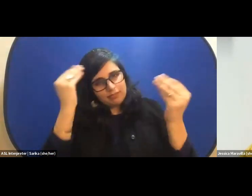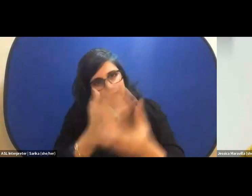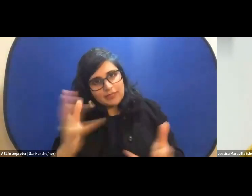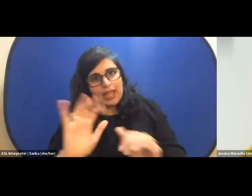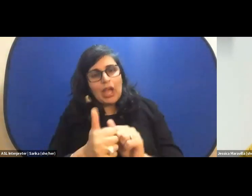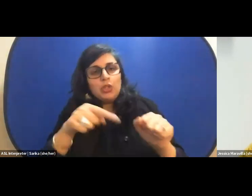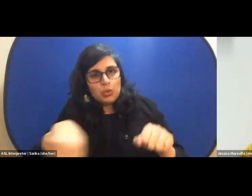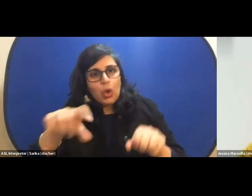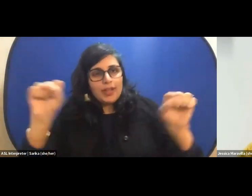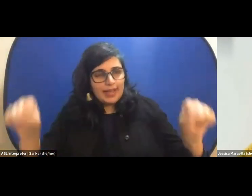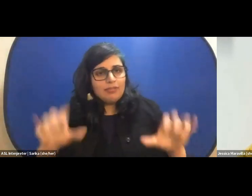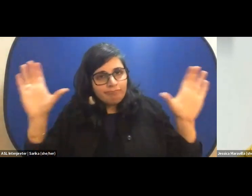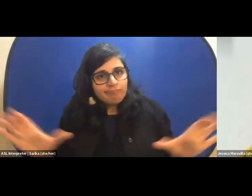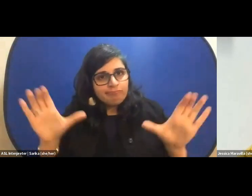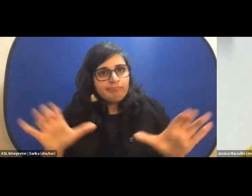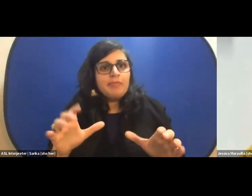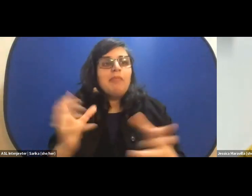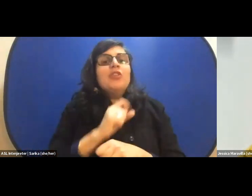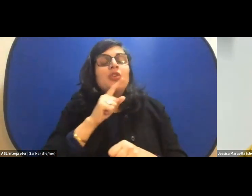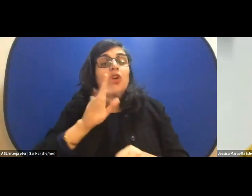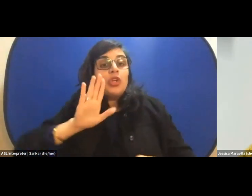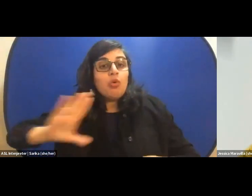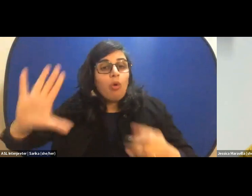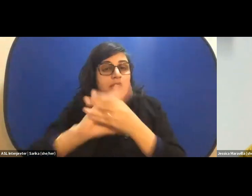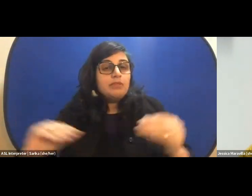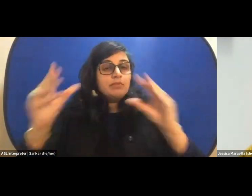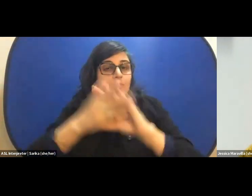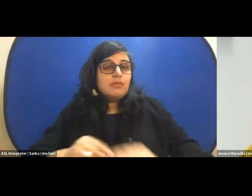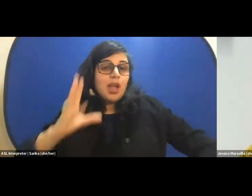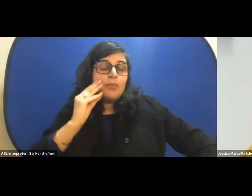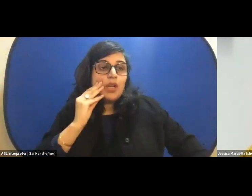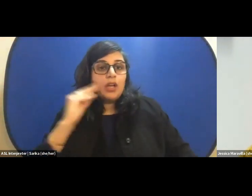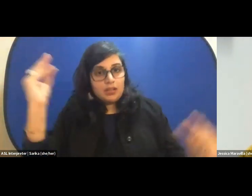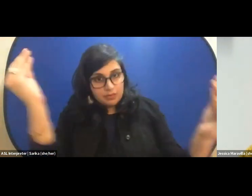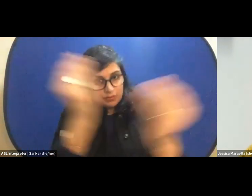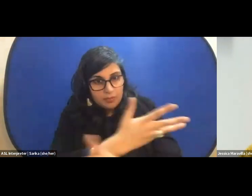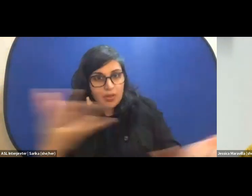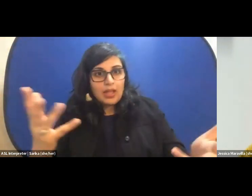take action. And so after the next two speakers, we will be showing you some ways you can take action